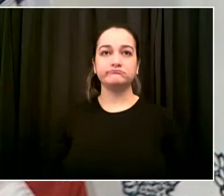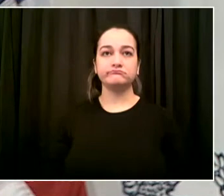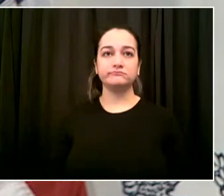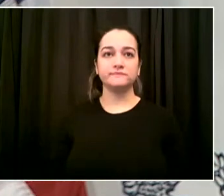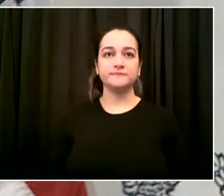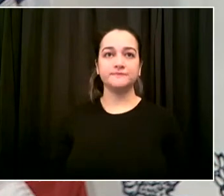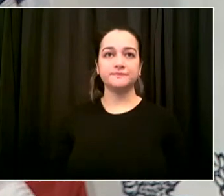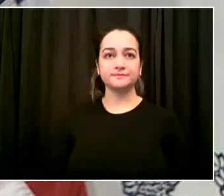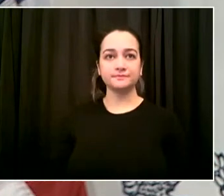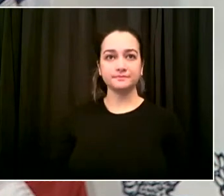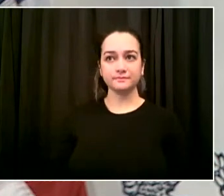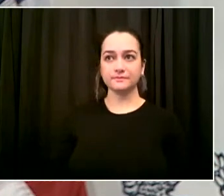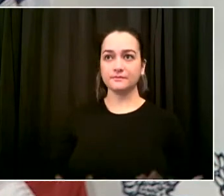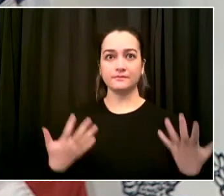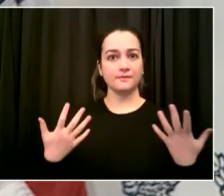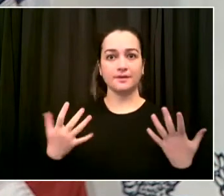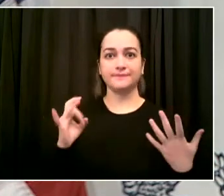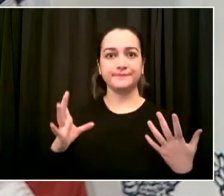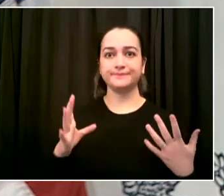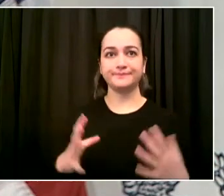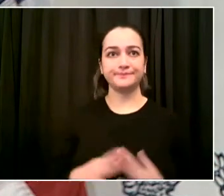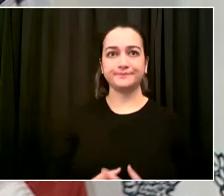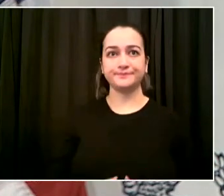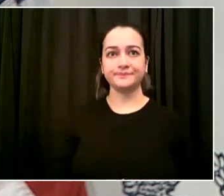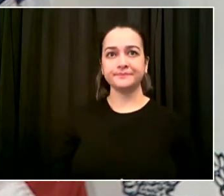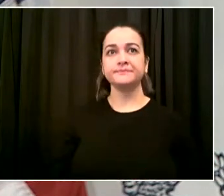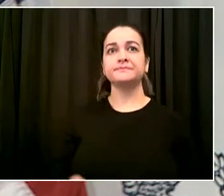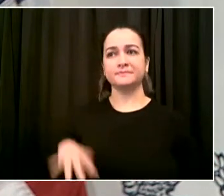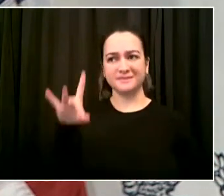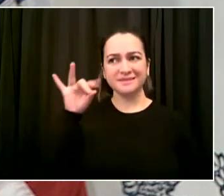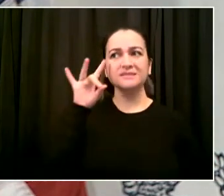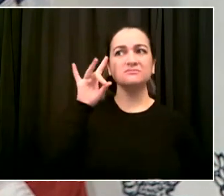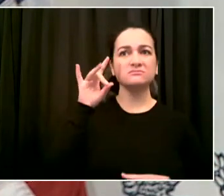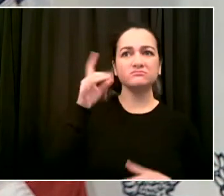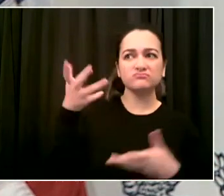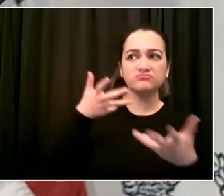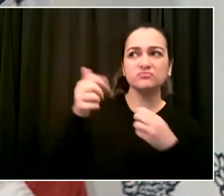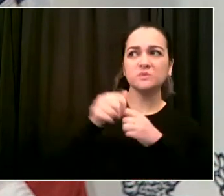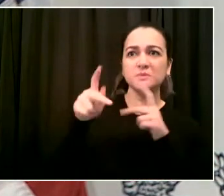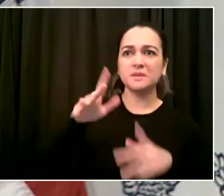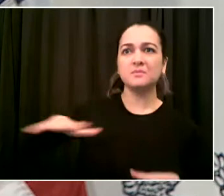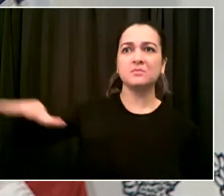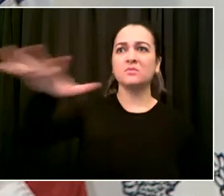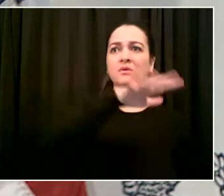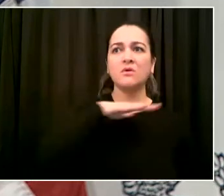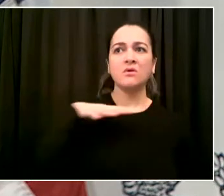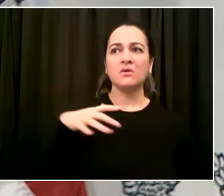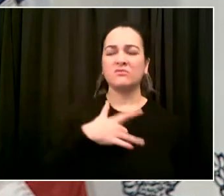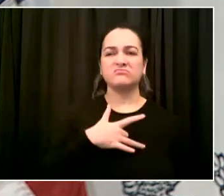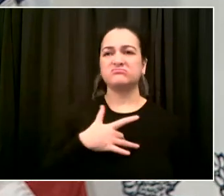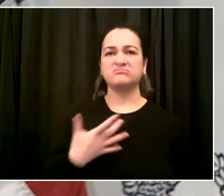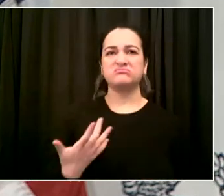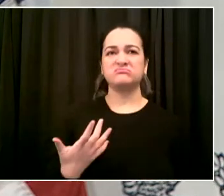SOMEONE DEAR TO THEM. FORORO SMMY AN